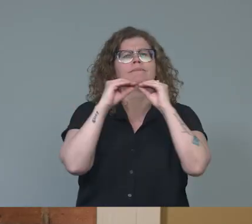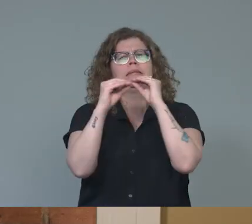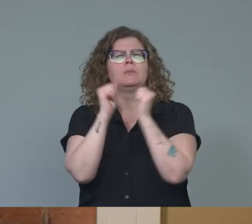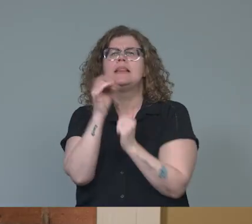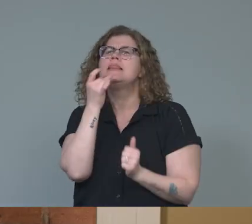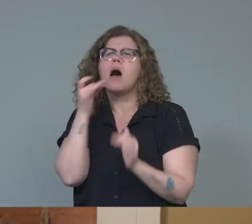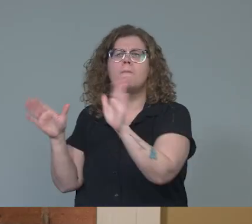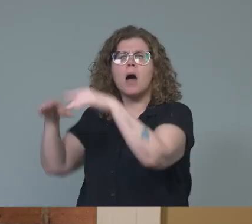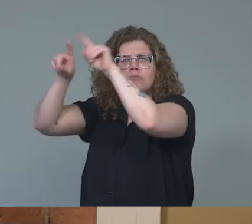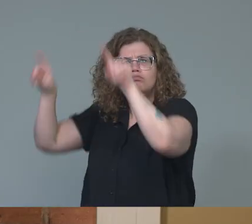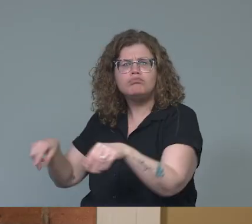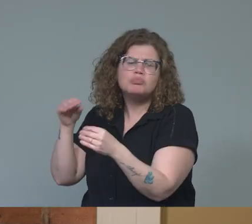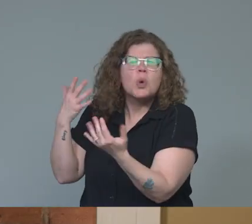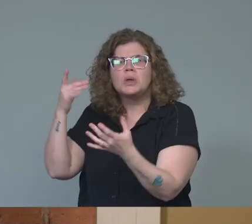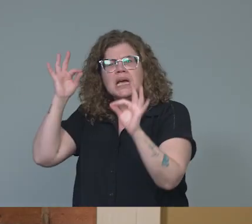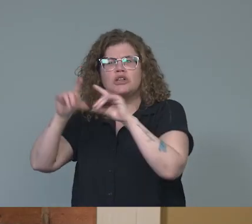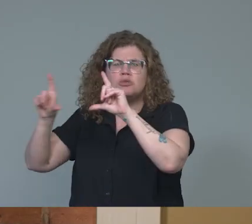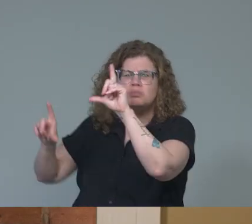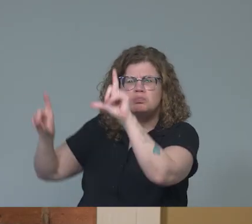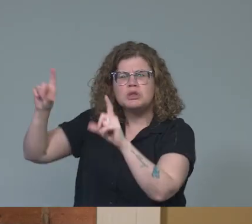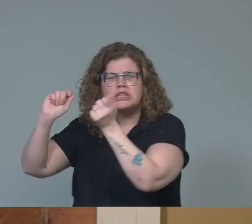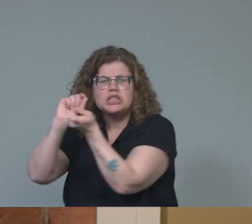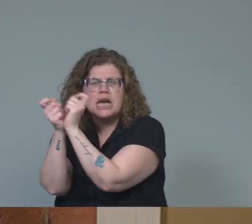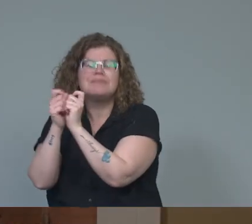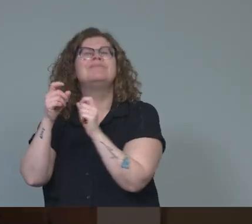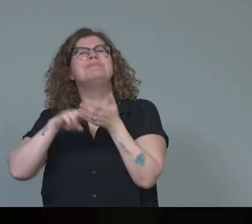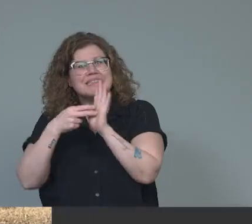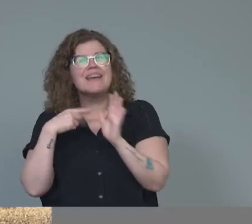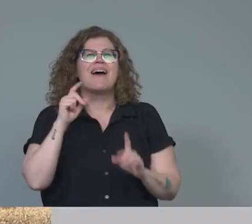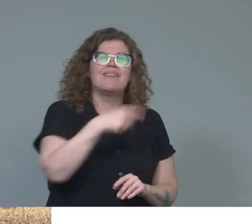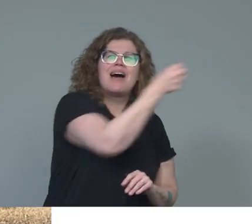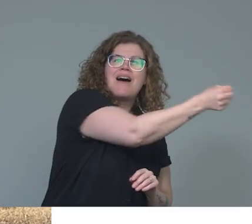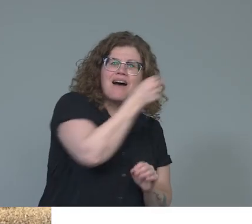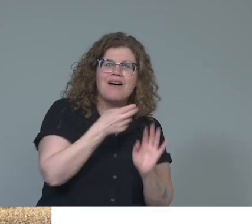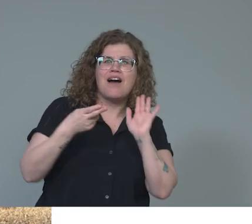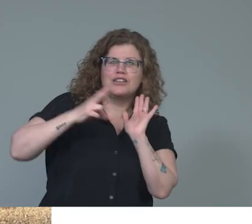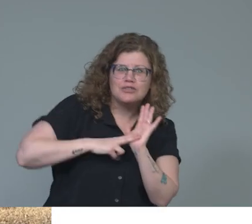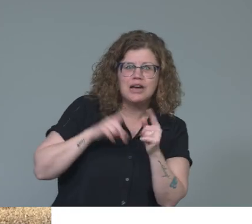other people who can help you understand how to build it effectively. For one person,